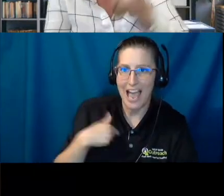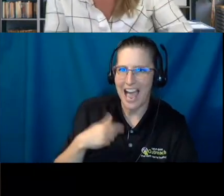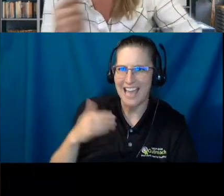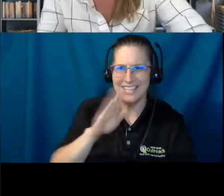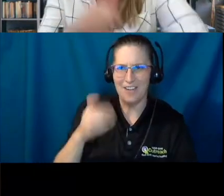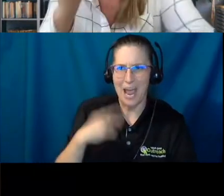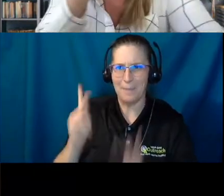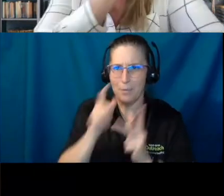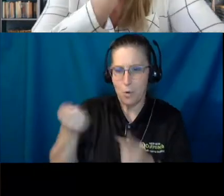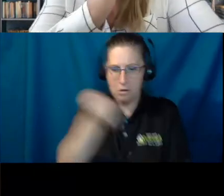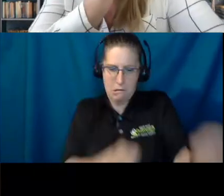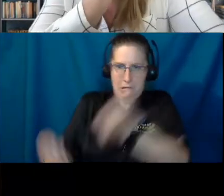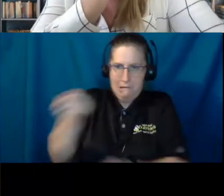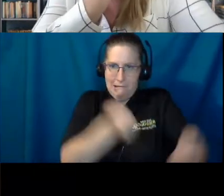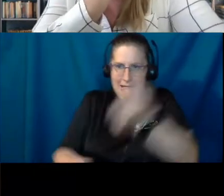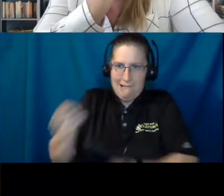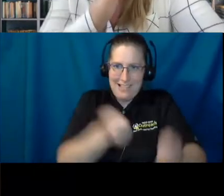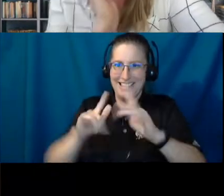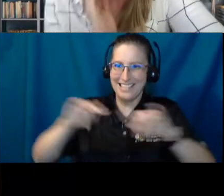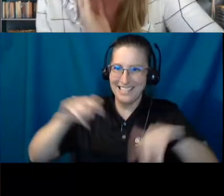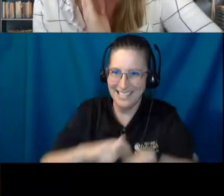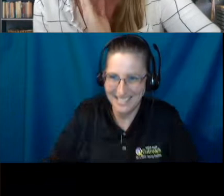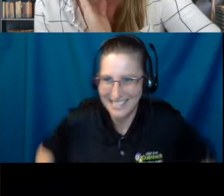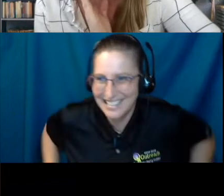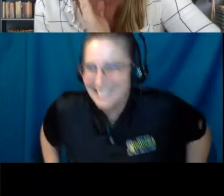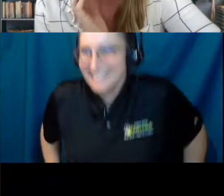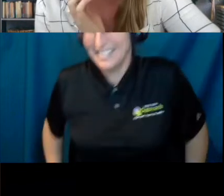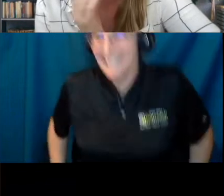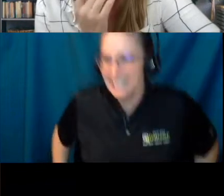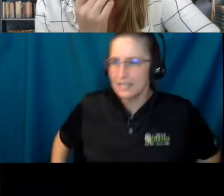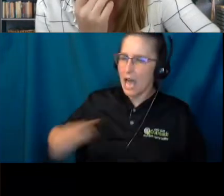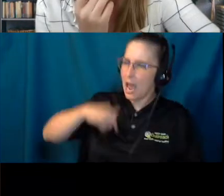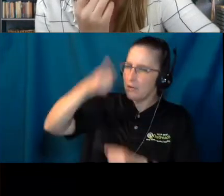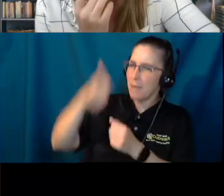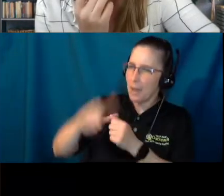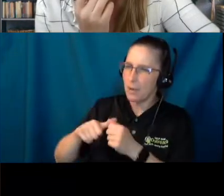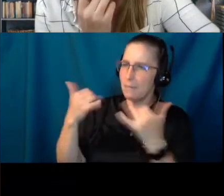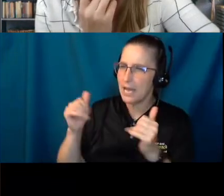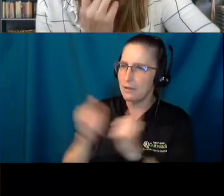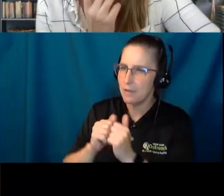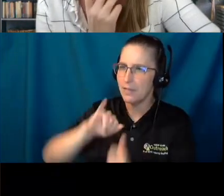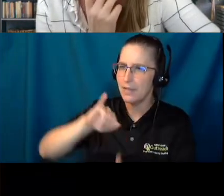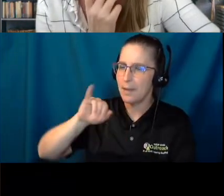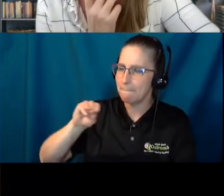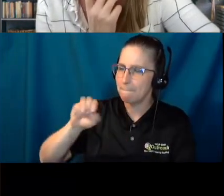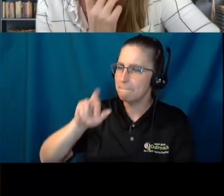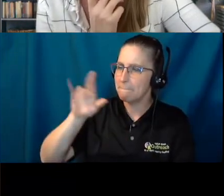at the same time. I can remember playing with Mary, Julie, sitting on her front stoop playing